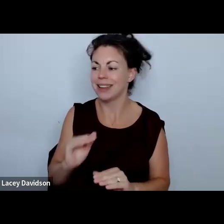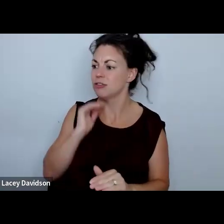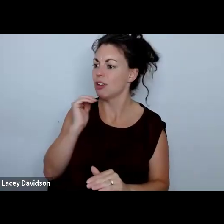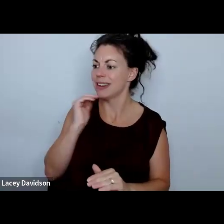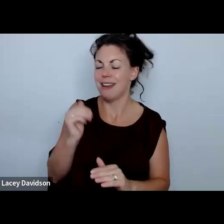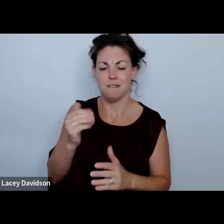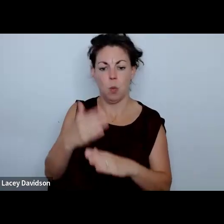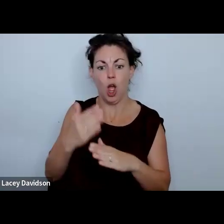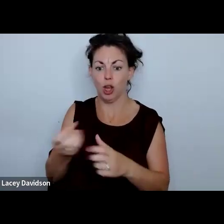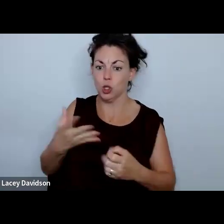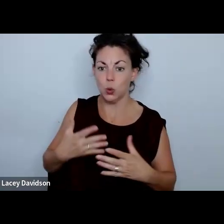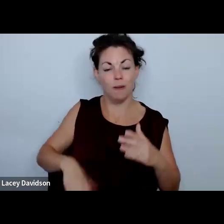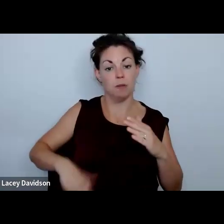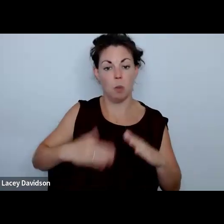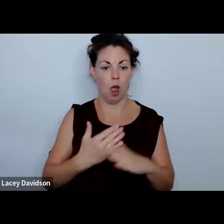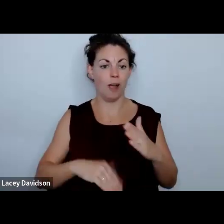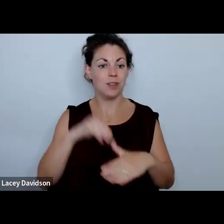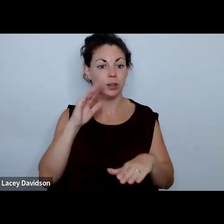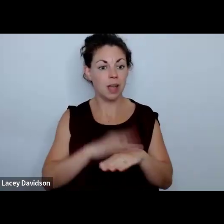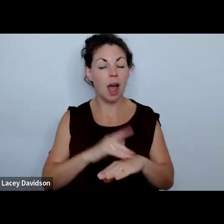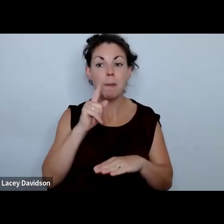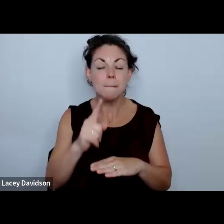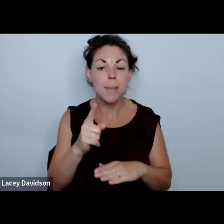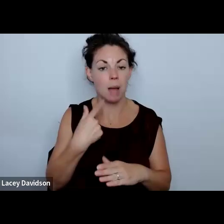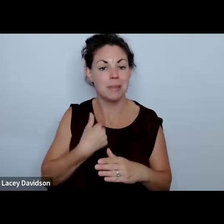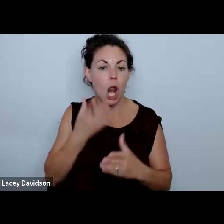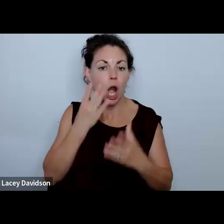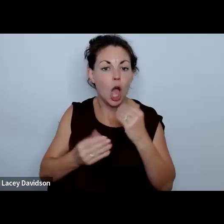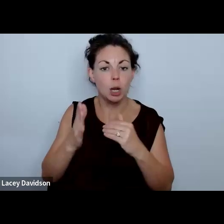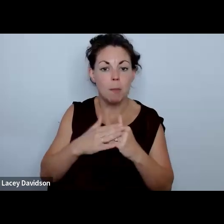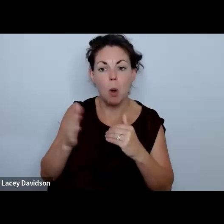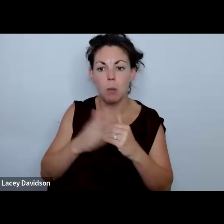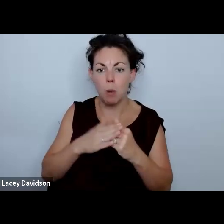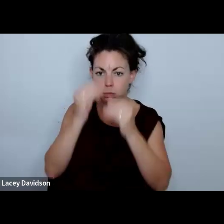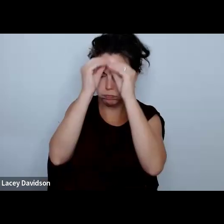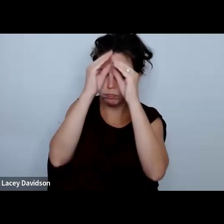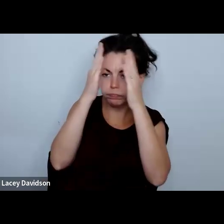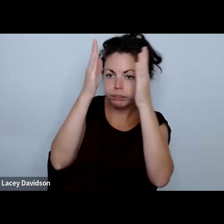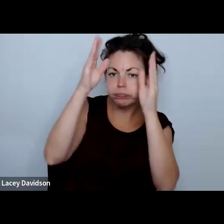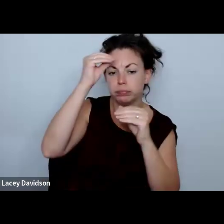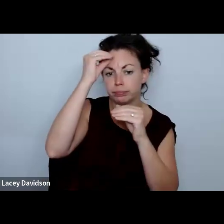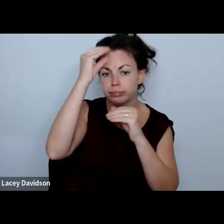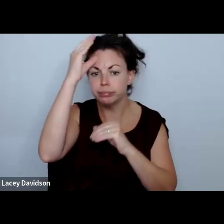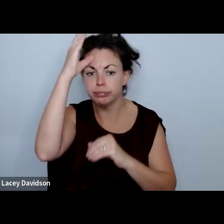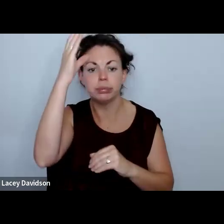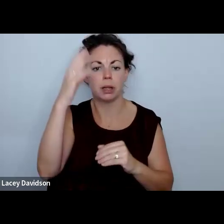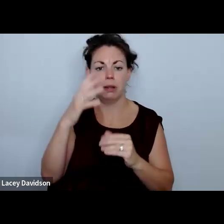In autumn 2018, Robert let me know about a job opening at Policy Connect for a